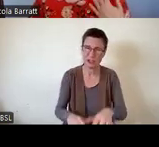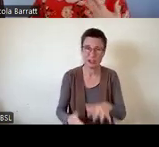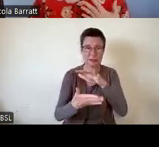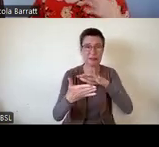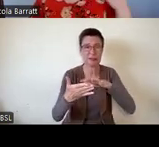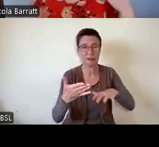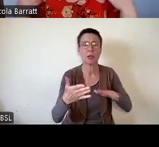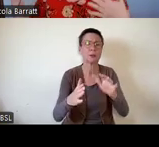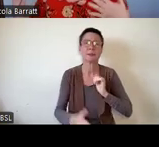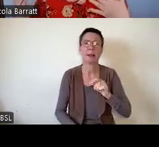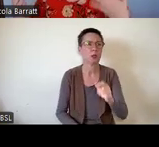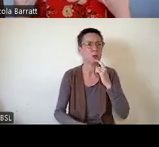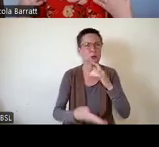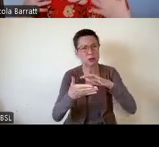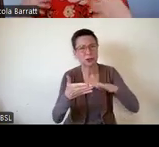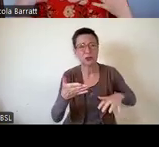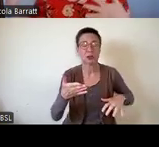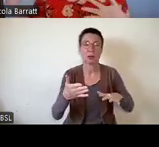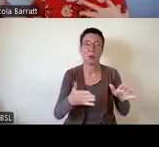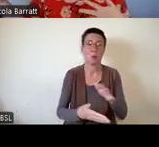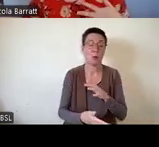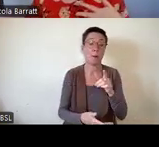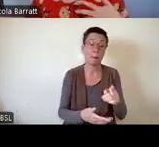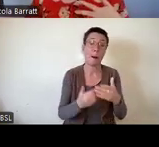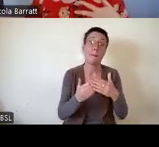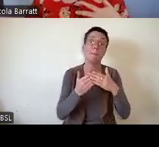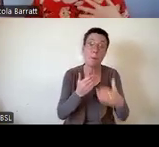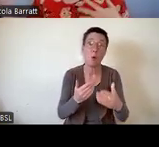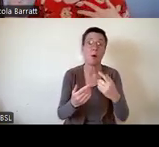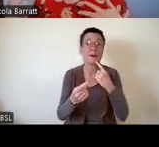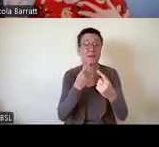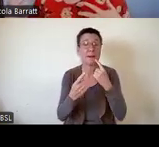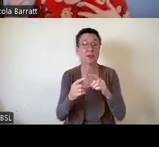I wanted to show you that, basically, more is more on this platform.